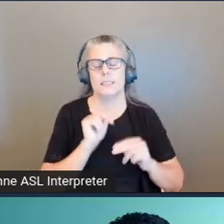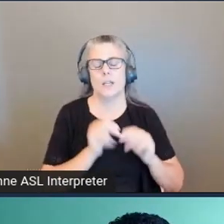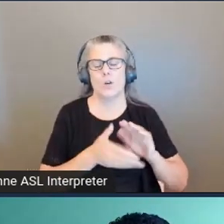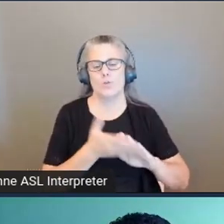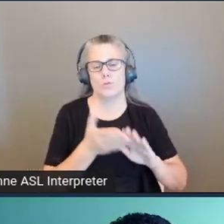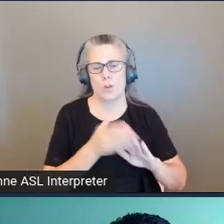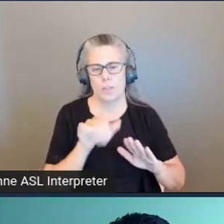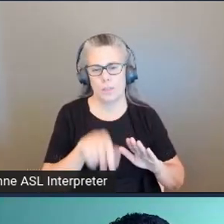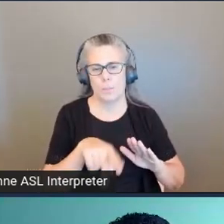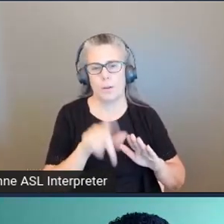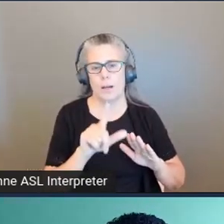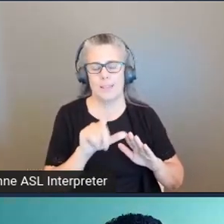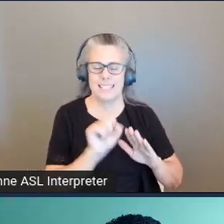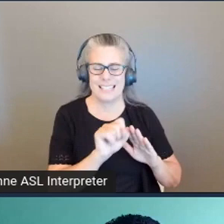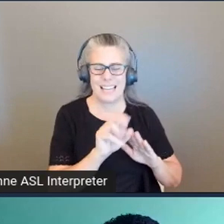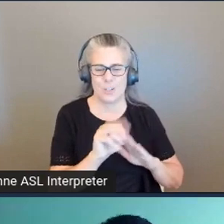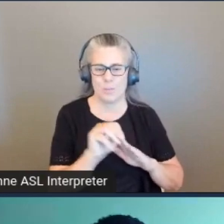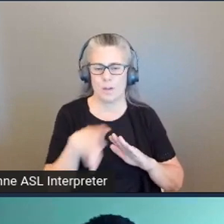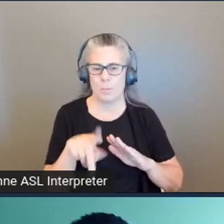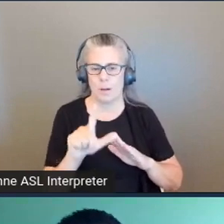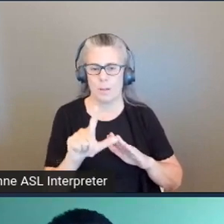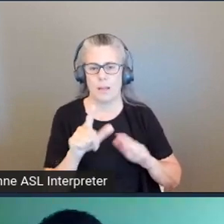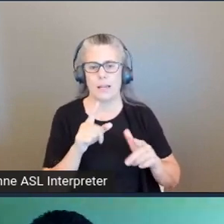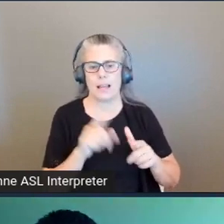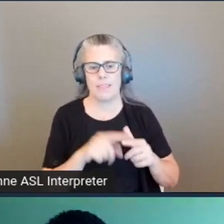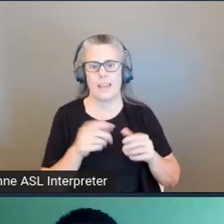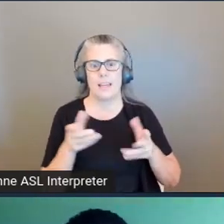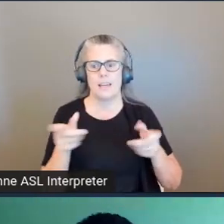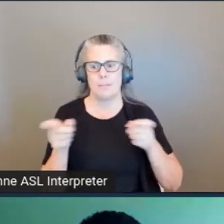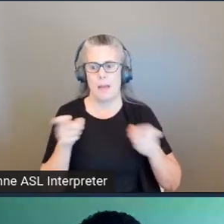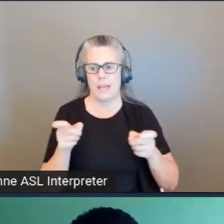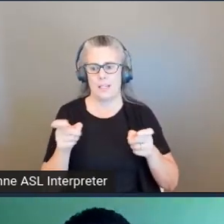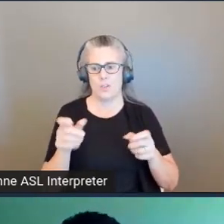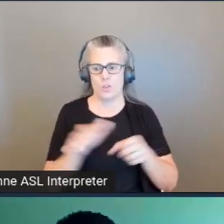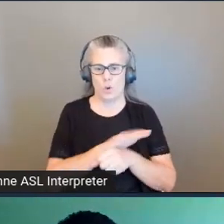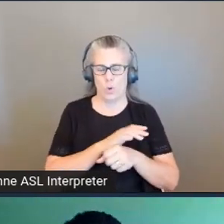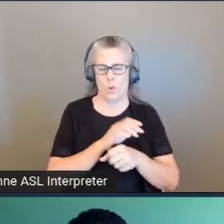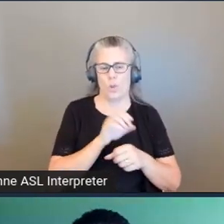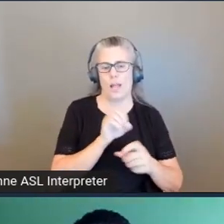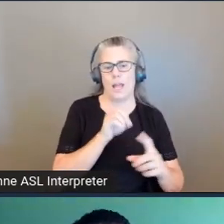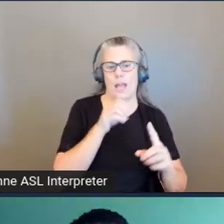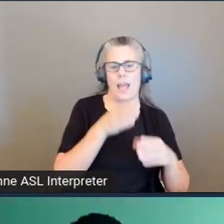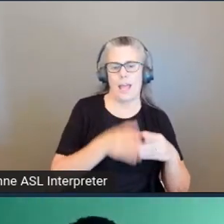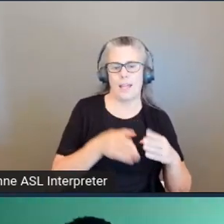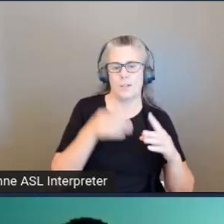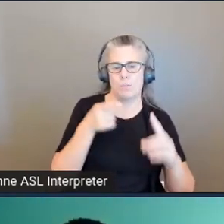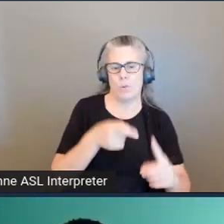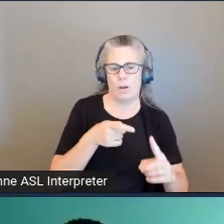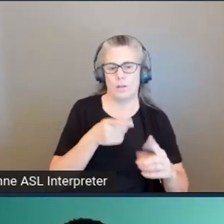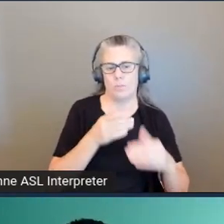and then handle that whole end-to-end process. Right, right, excellent. So Kirit, I had a personal question